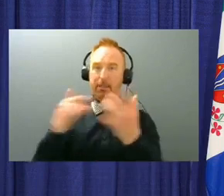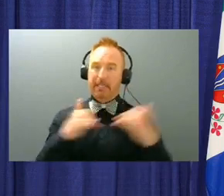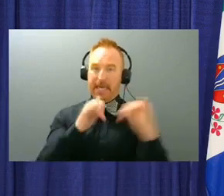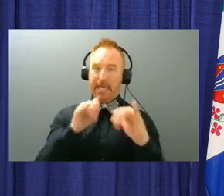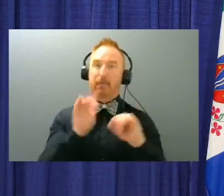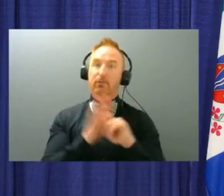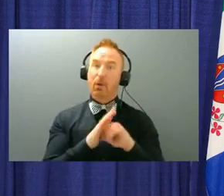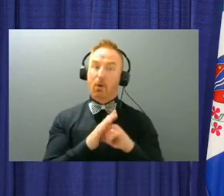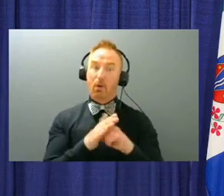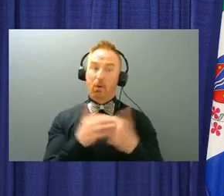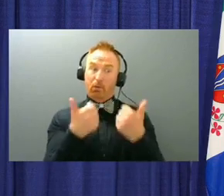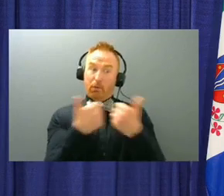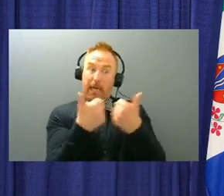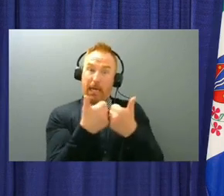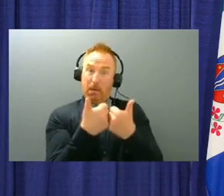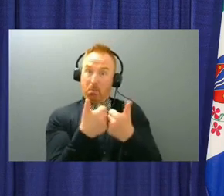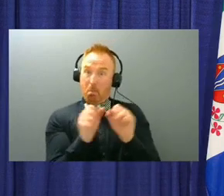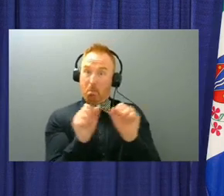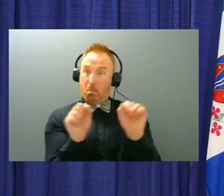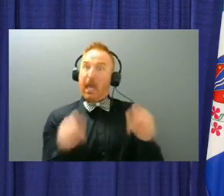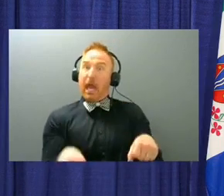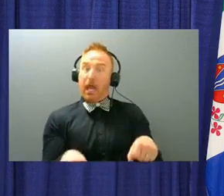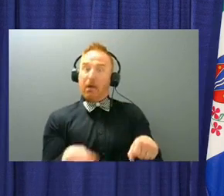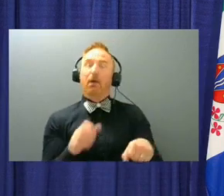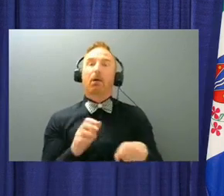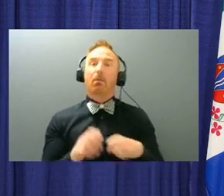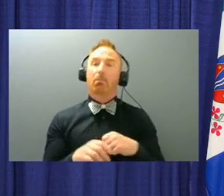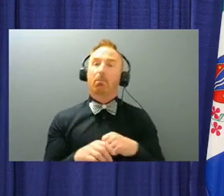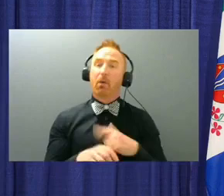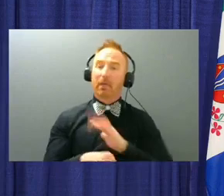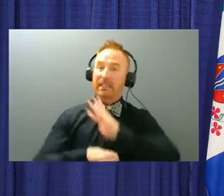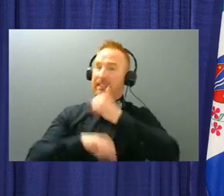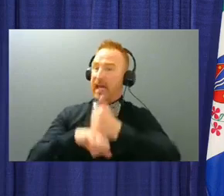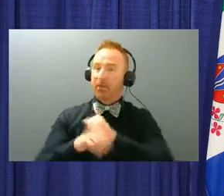So that you can actually have games. But putting in all of the